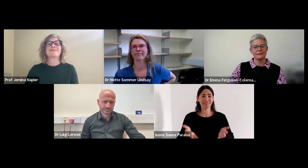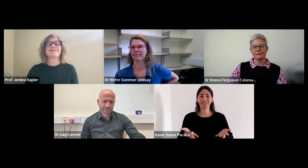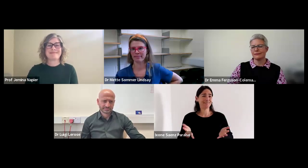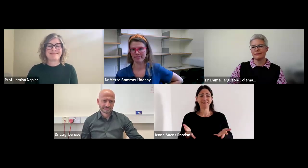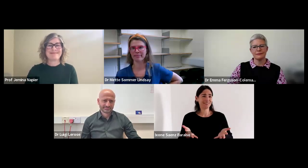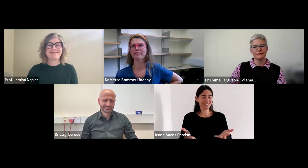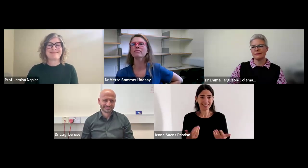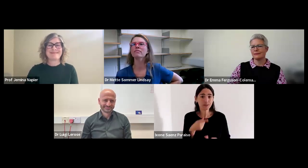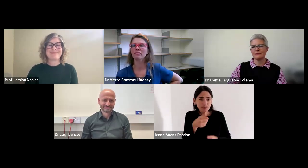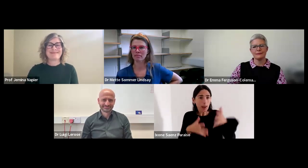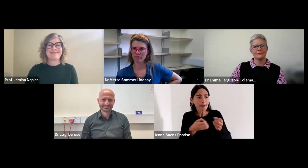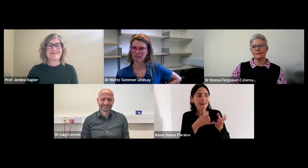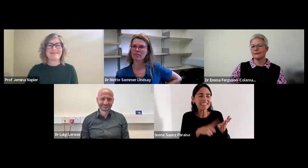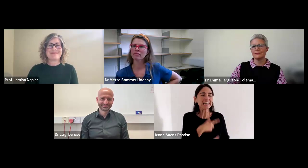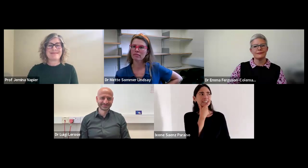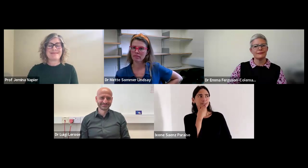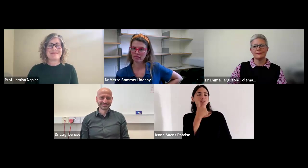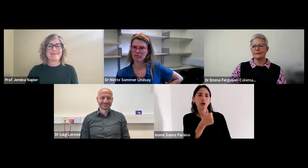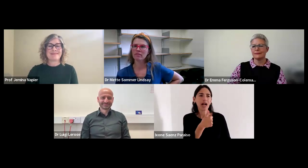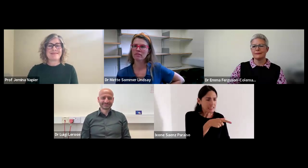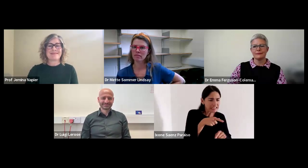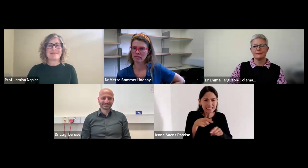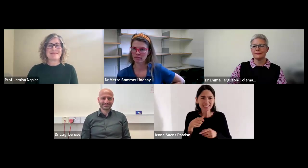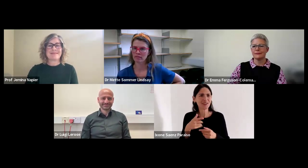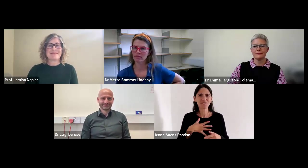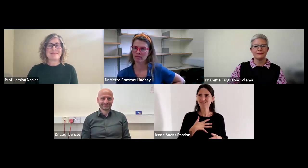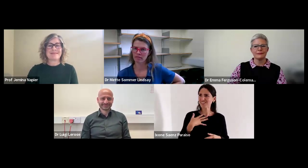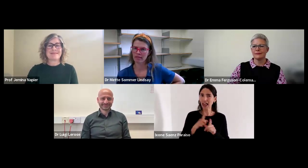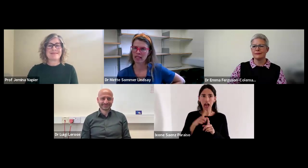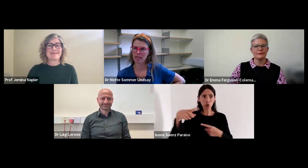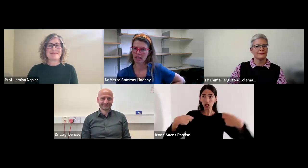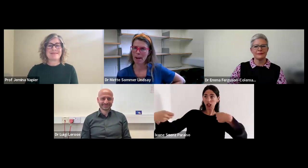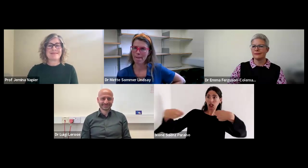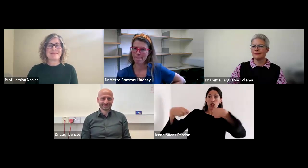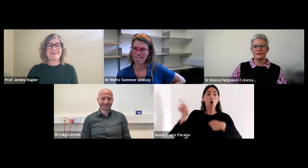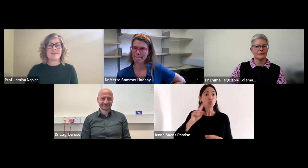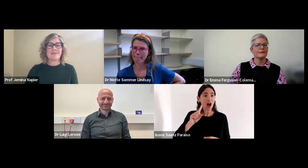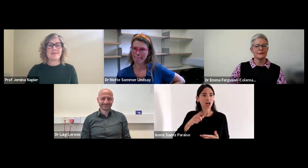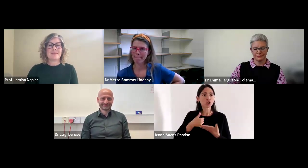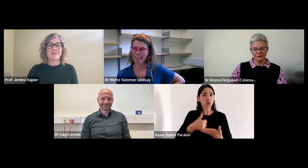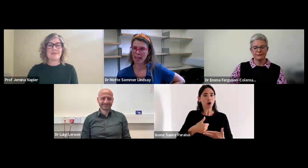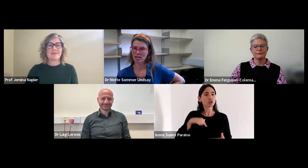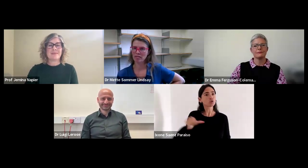you use hearing aids?" "No no no no no no." "Okay you signed BSL um okay". And there's all this